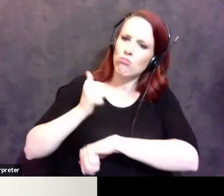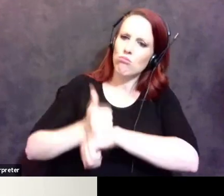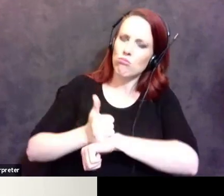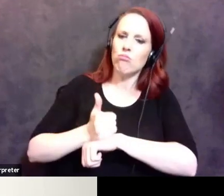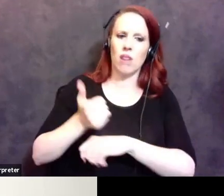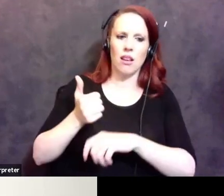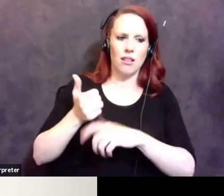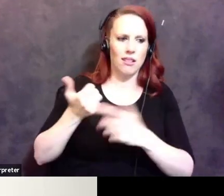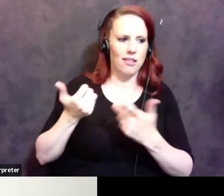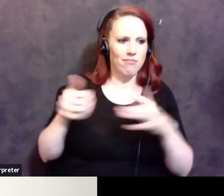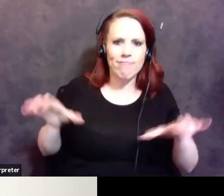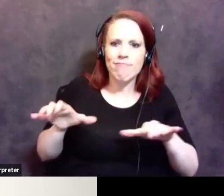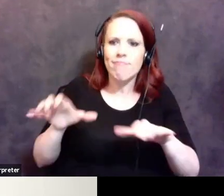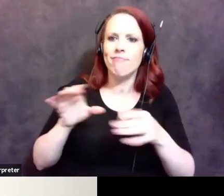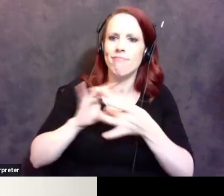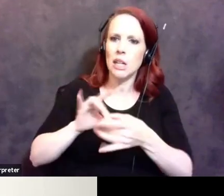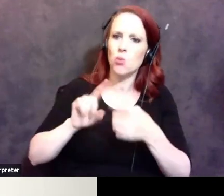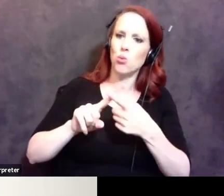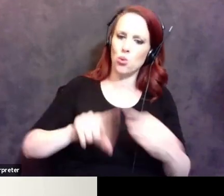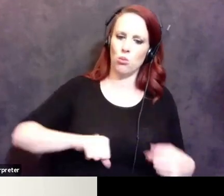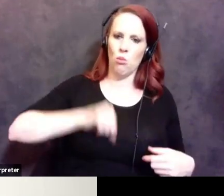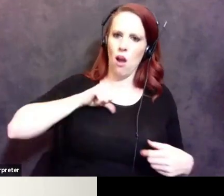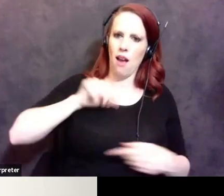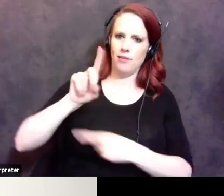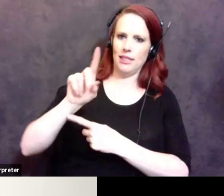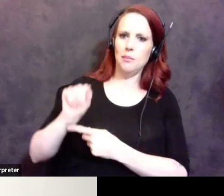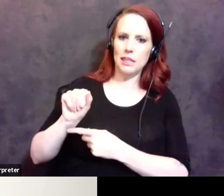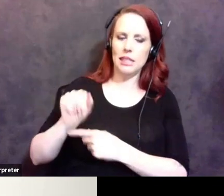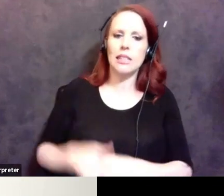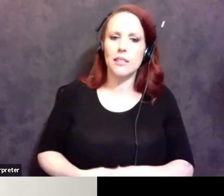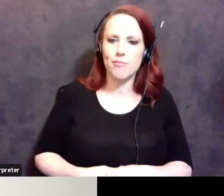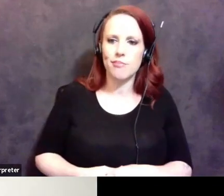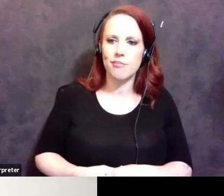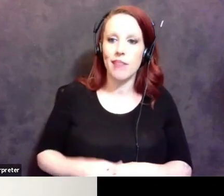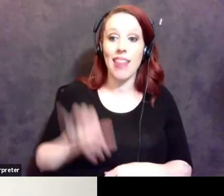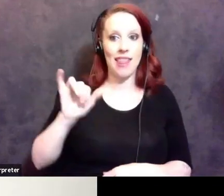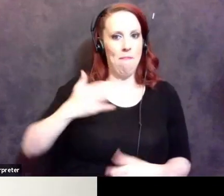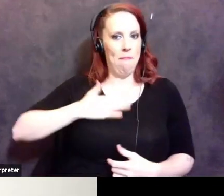And I actually think what's interesting about that is that was an aspiration for me personally